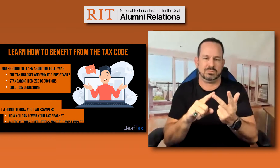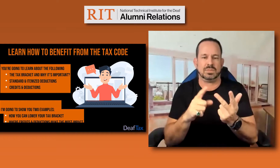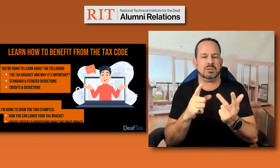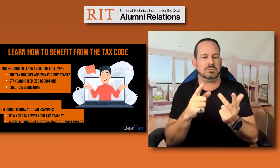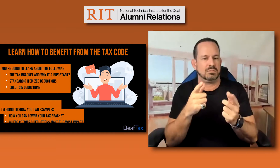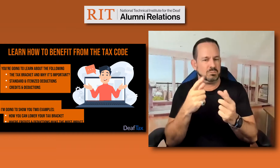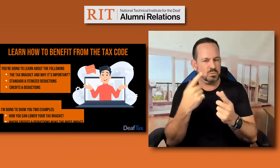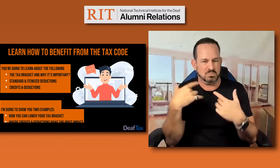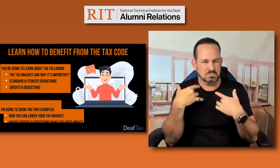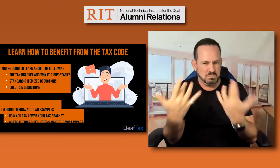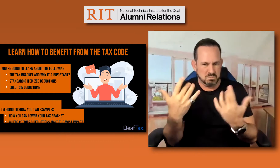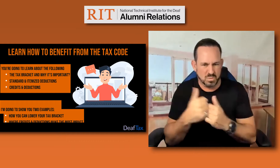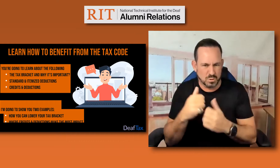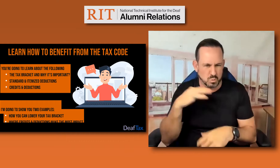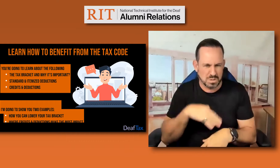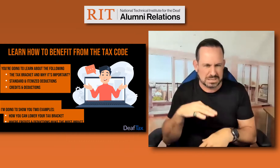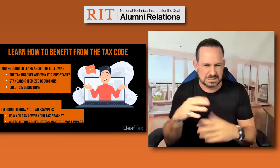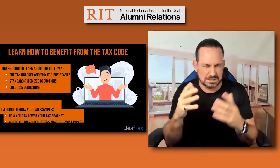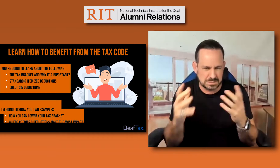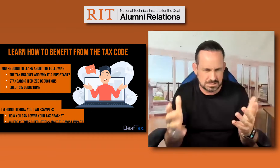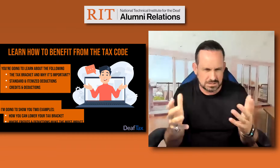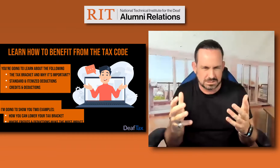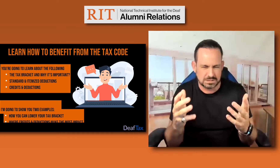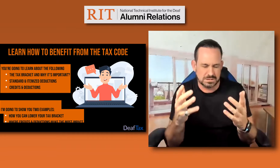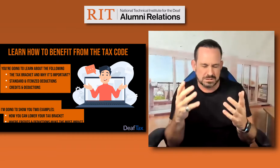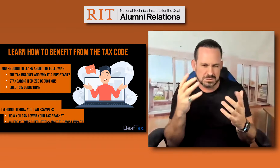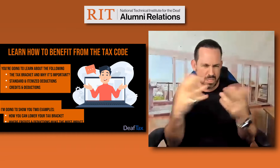take advantage of these to benefit with your tax refund.